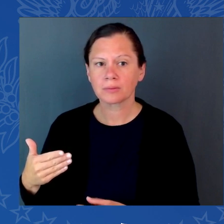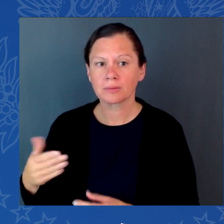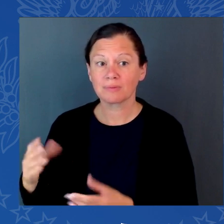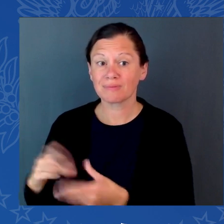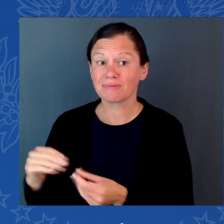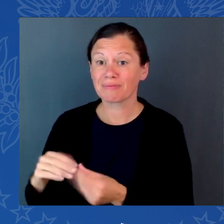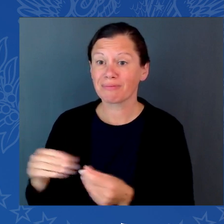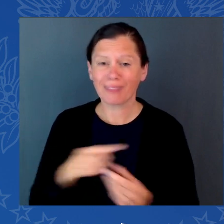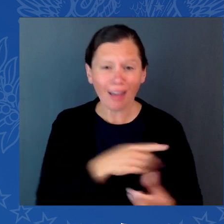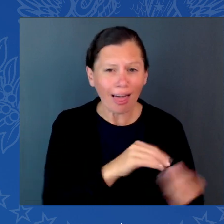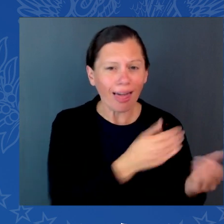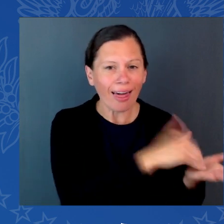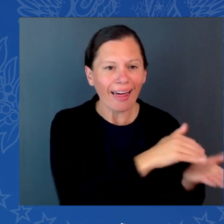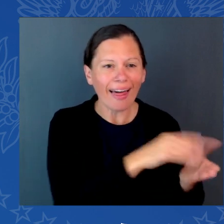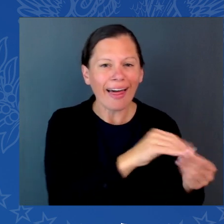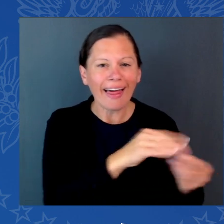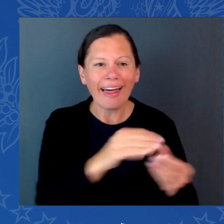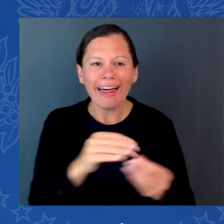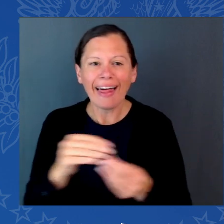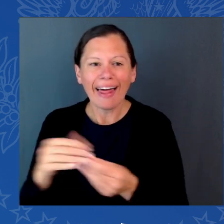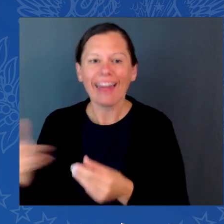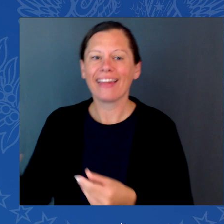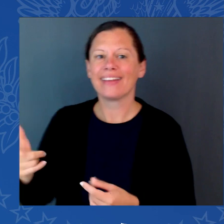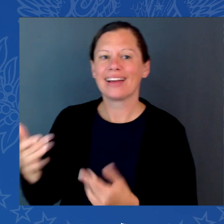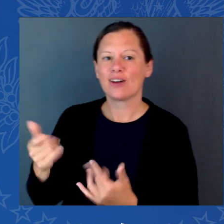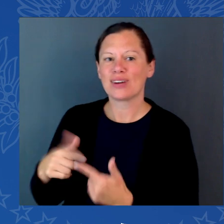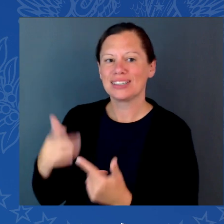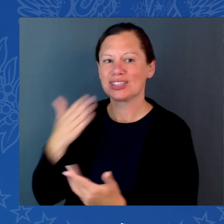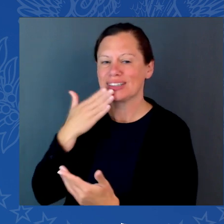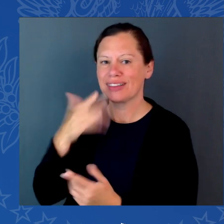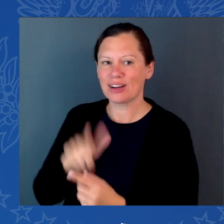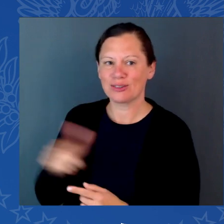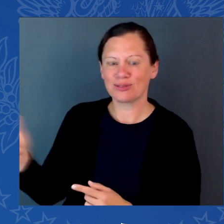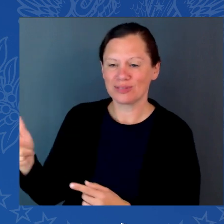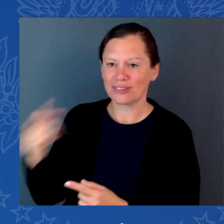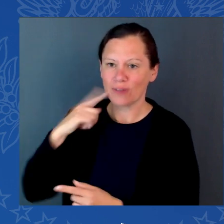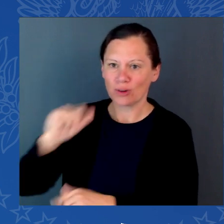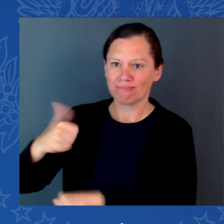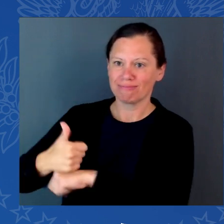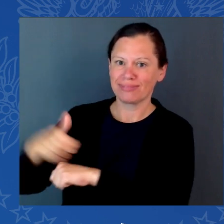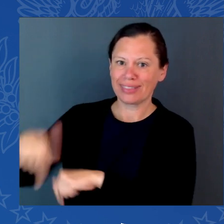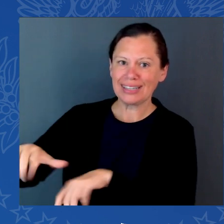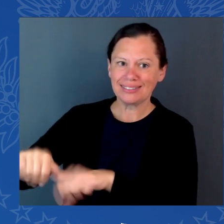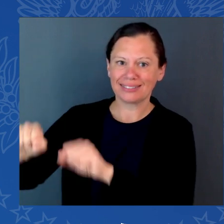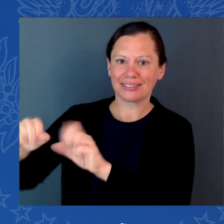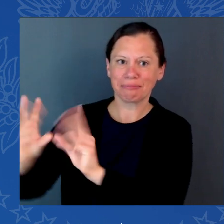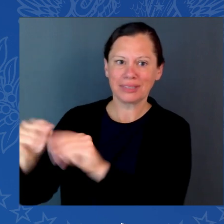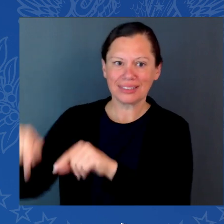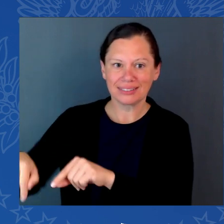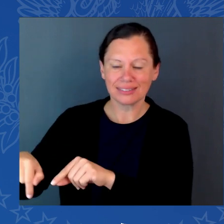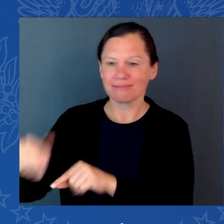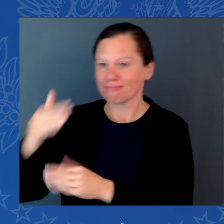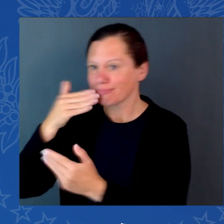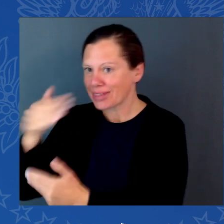for organizing this meeting and then President Biden for sharing this meeting with him.